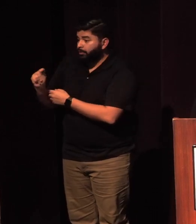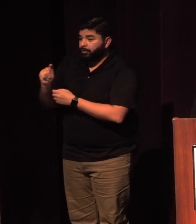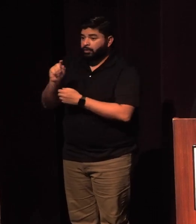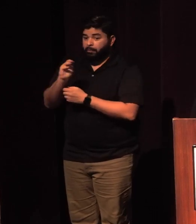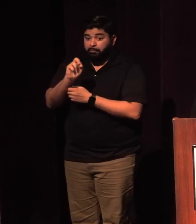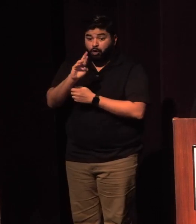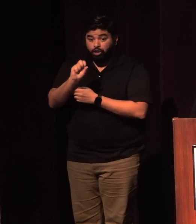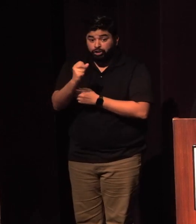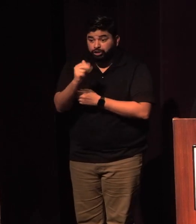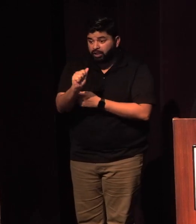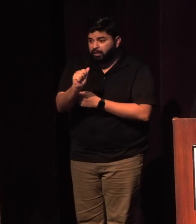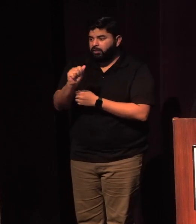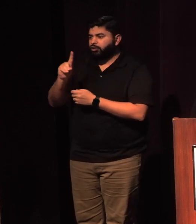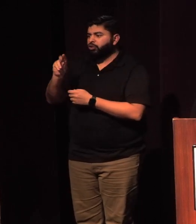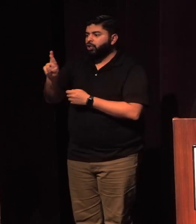And we hope to gain everyone's support.